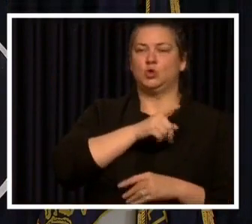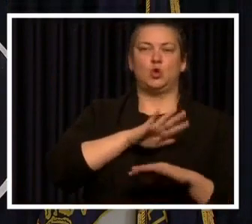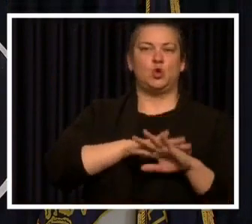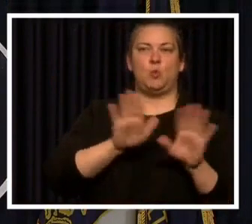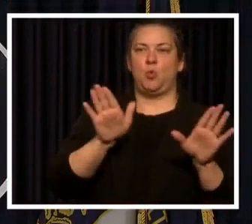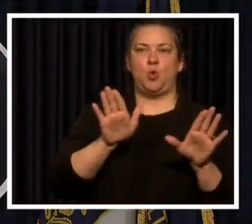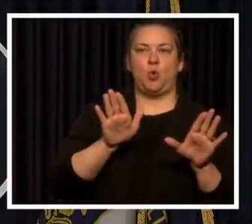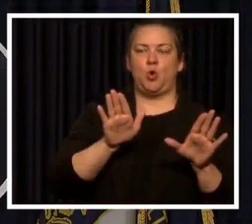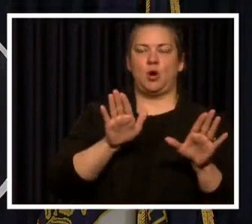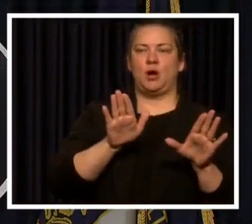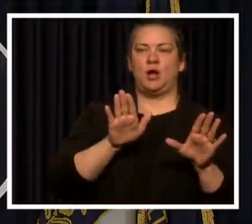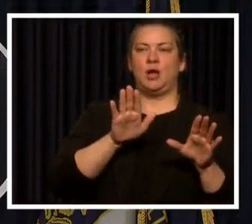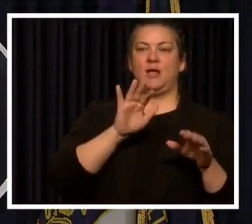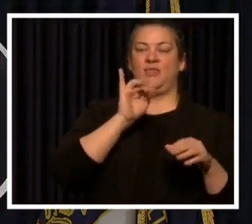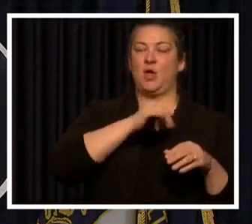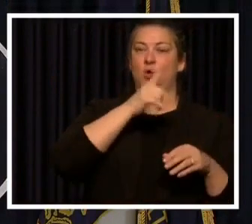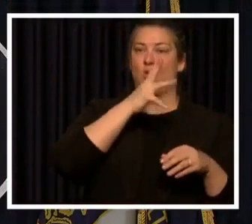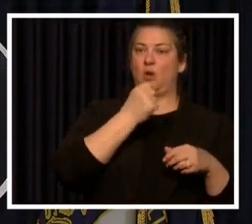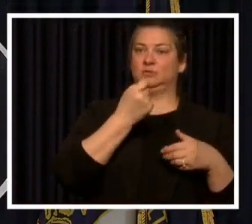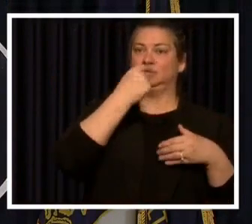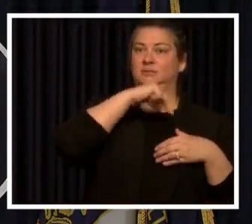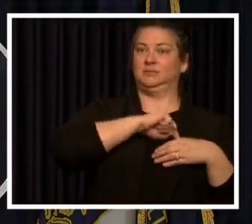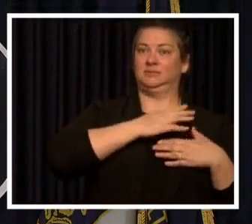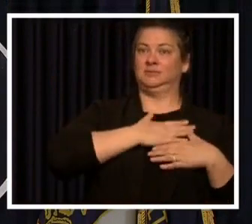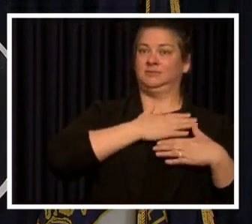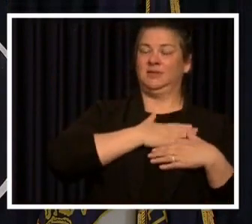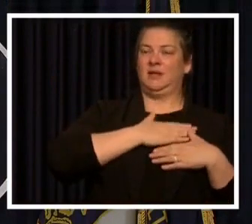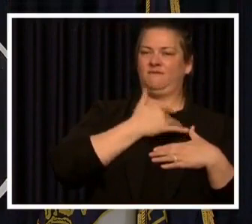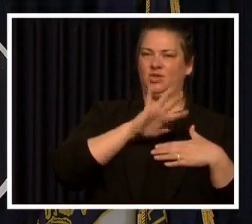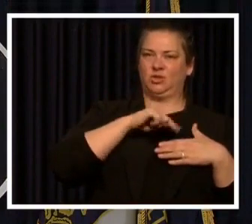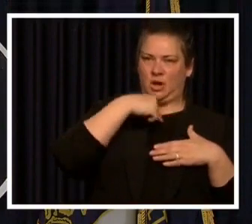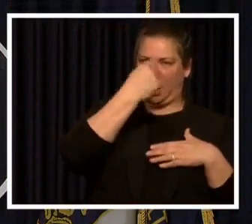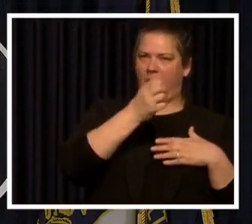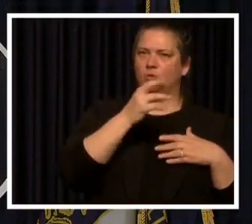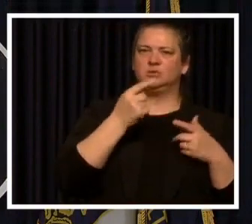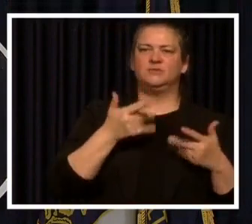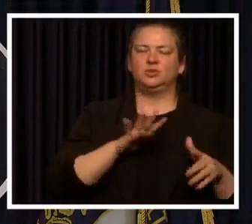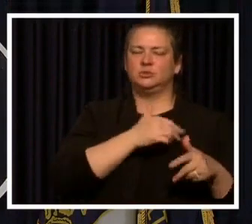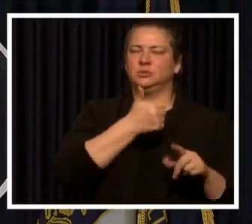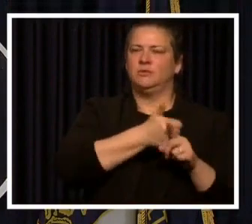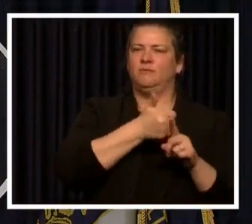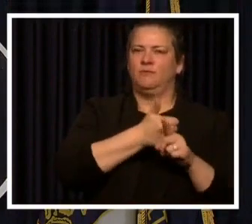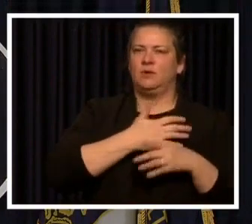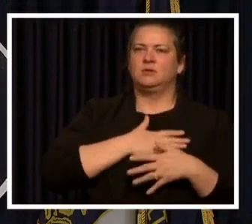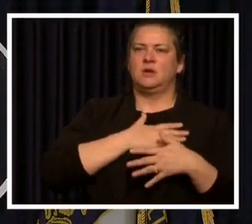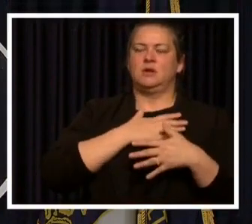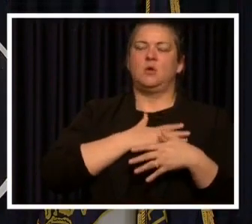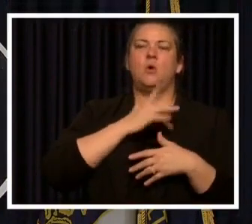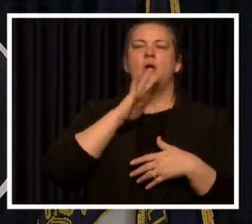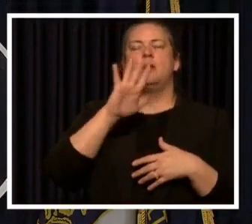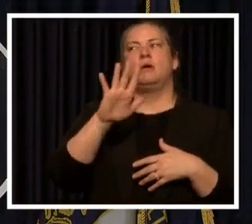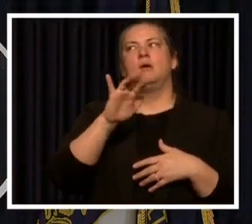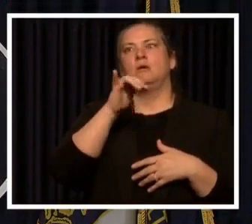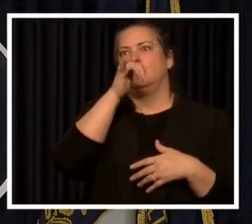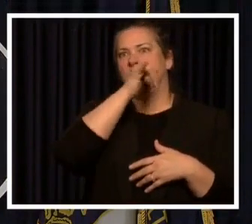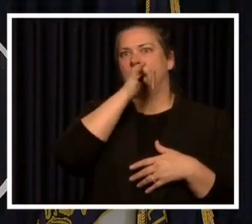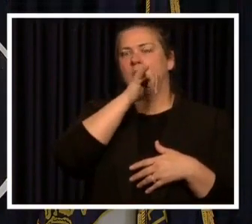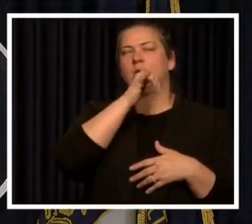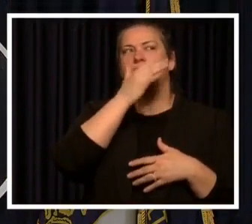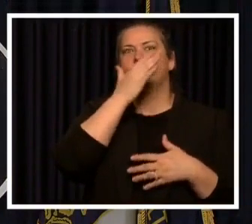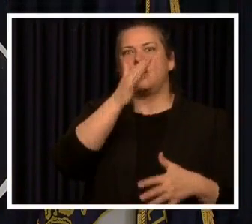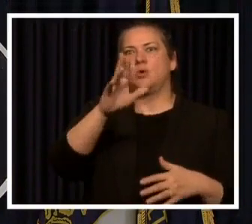I WILL STEAL A LITTLE BIT OF HIS THUNDER, BECAUSE OUR 10-YEAR-OLD WAS EXTUBATED TODAY, MEANING HE IS NO LONGER INTUBATED.